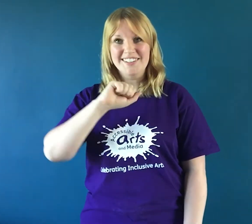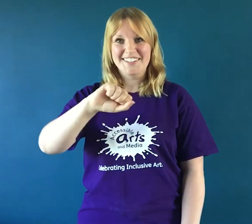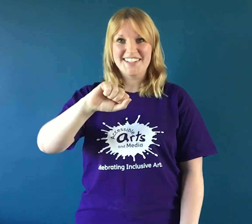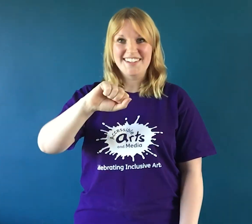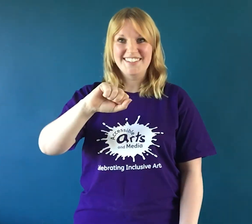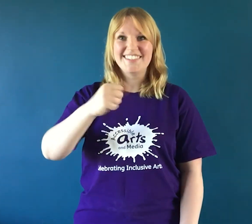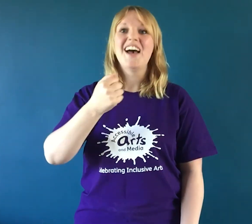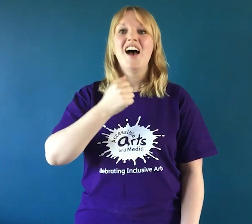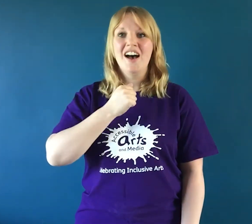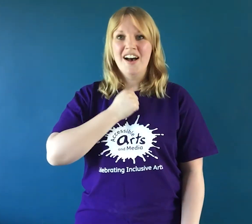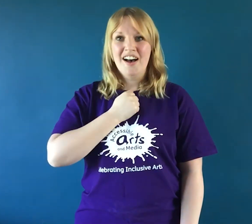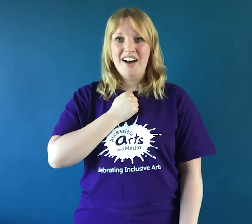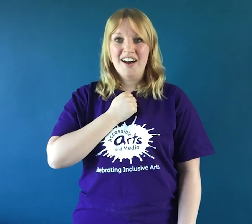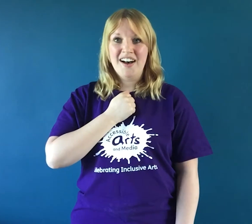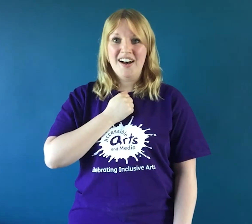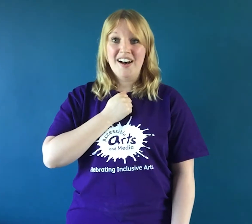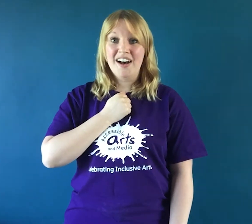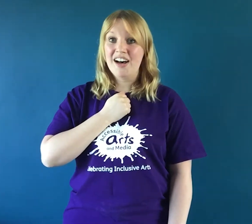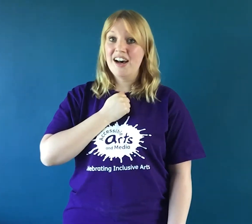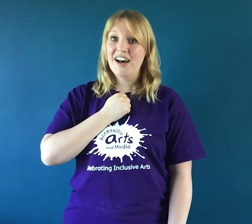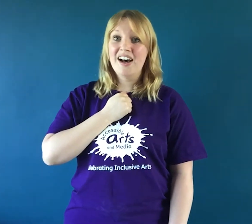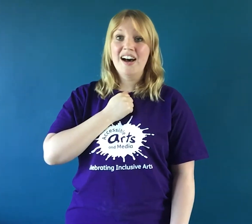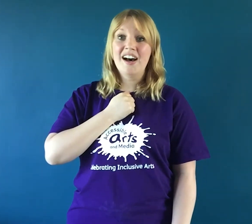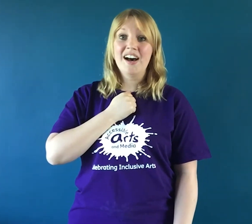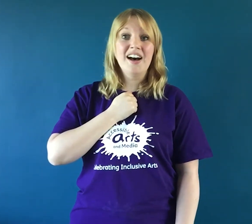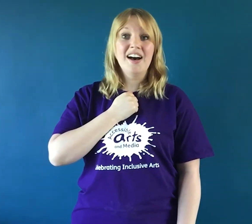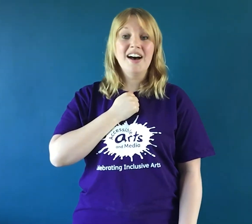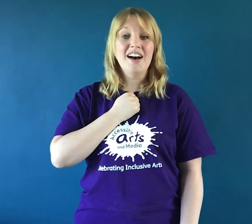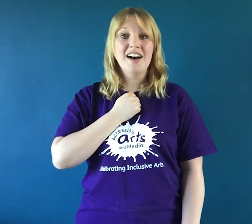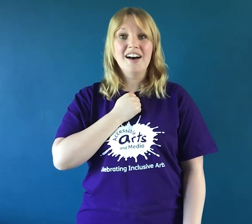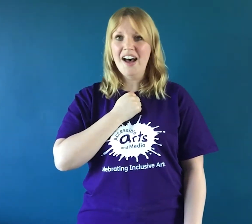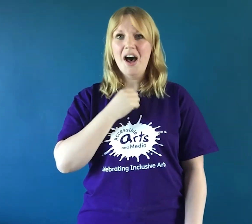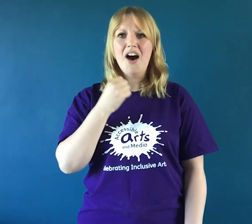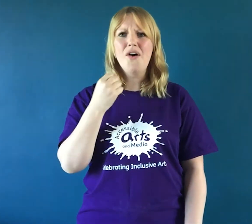Your turn. Ah, ah ah.